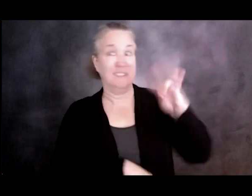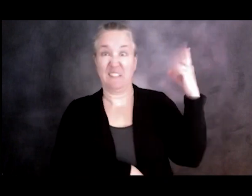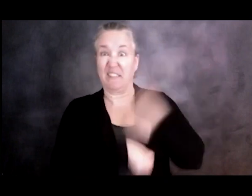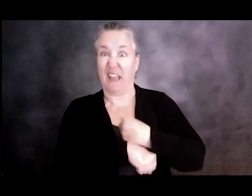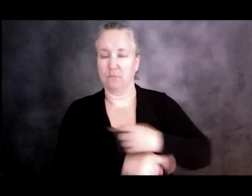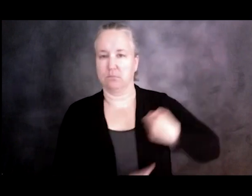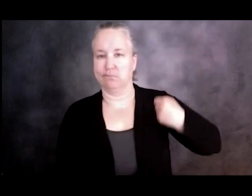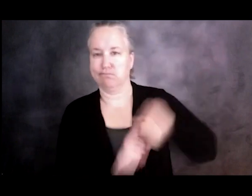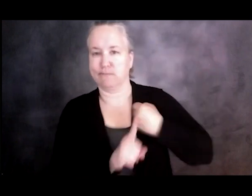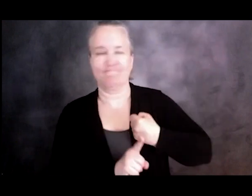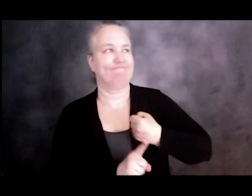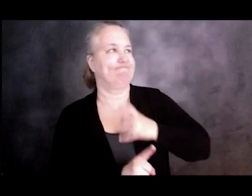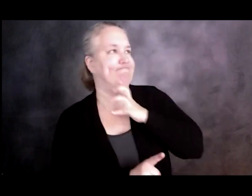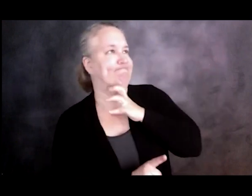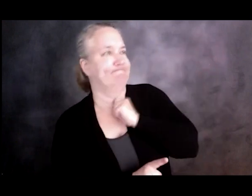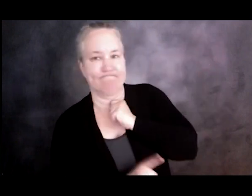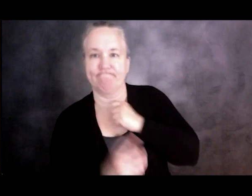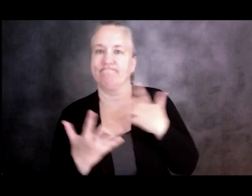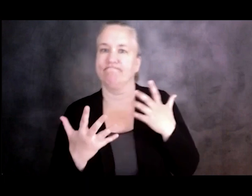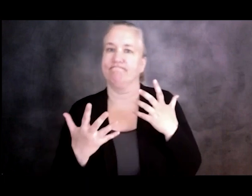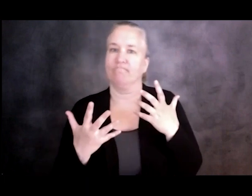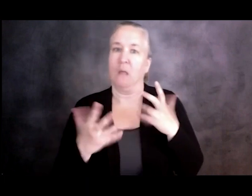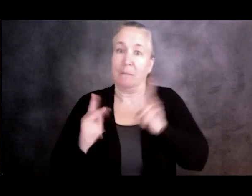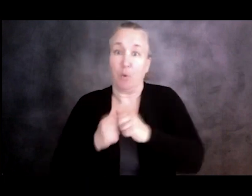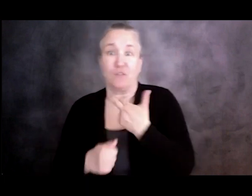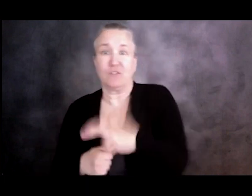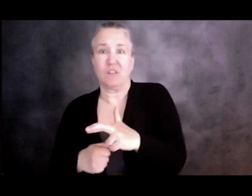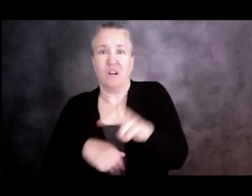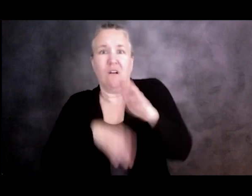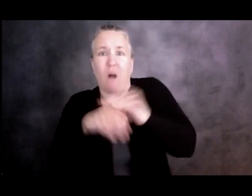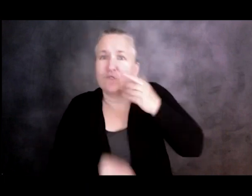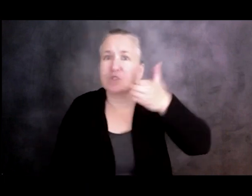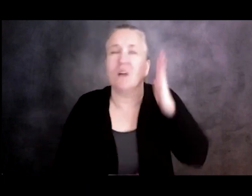The faithful once more cried out, God, help us.